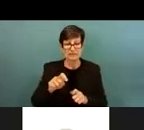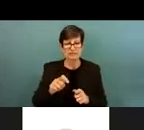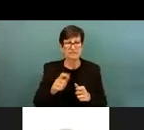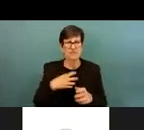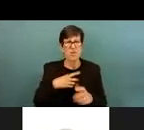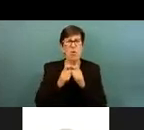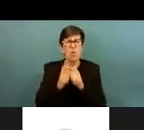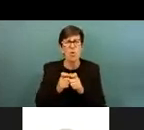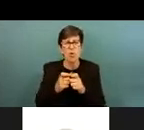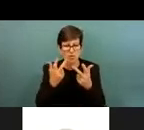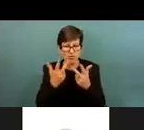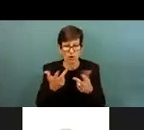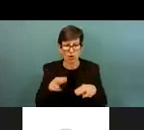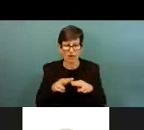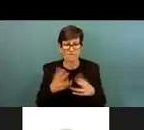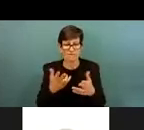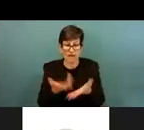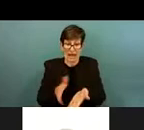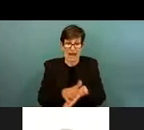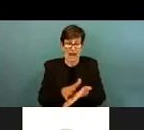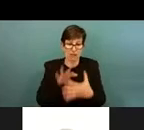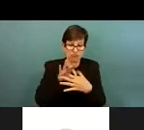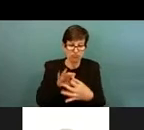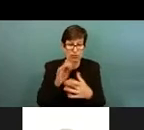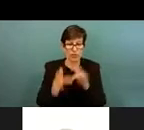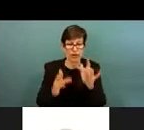the internet and with digital services at the present time.